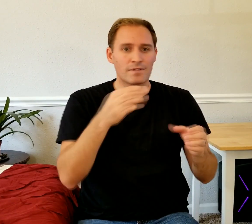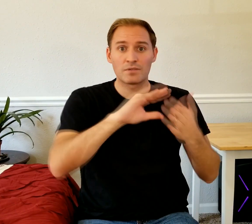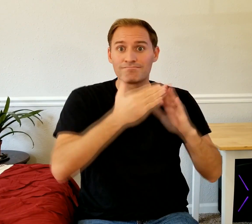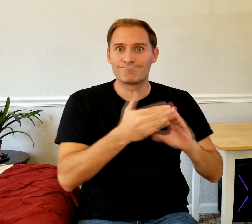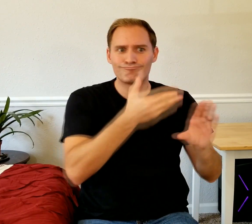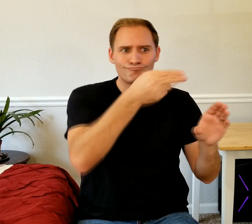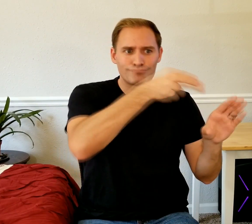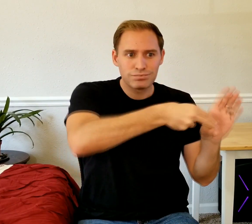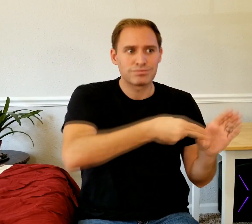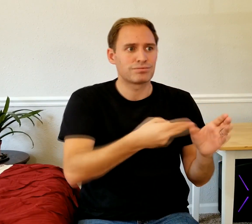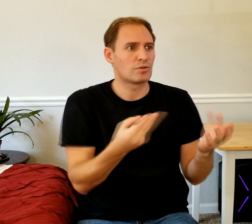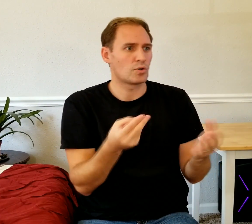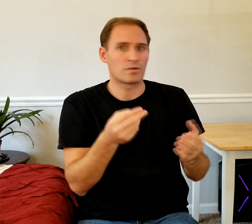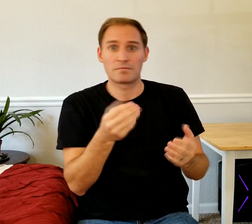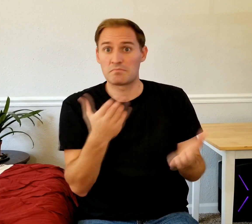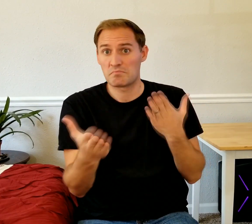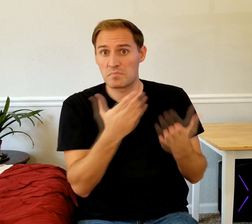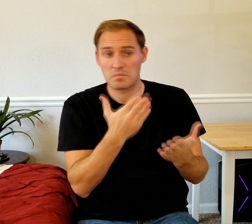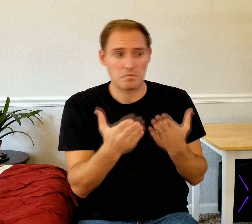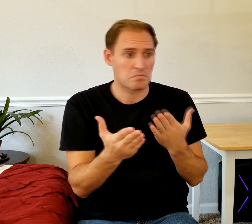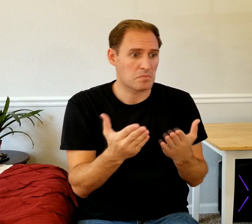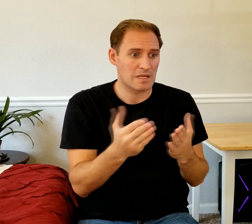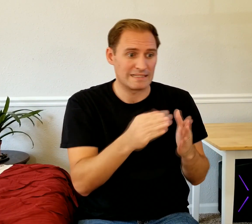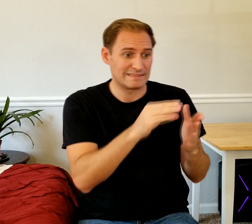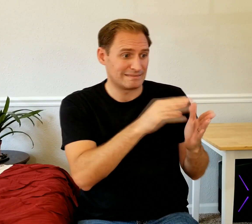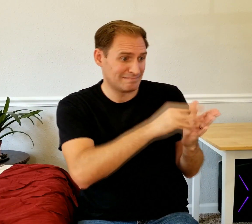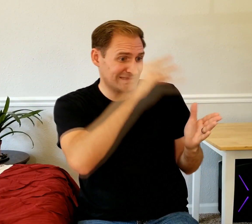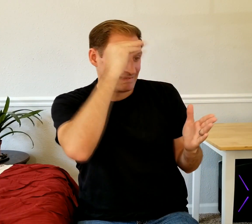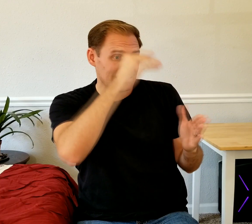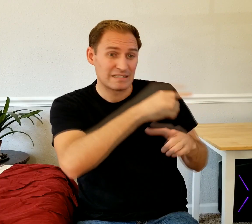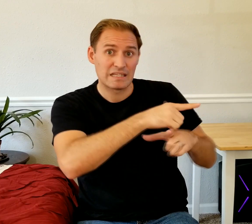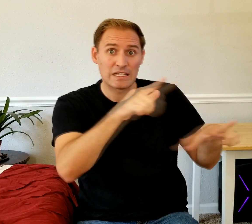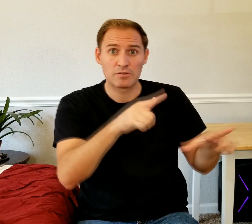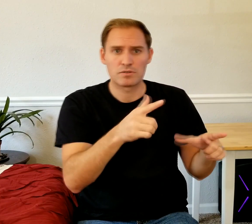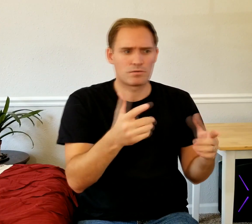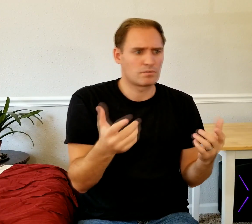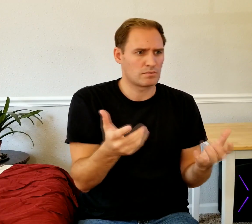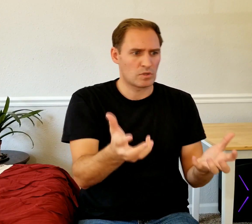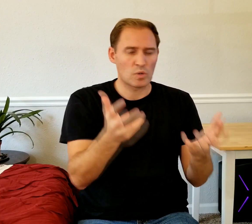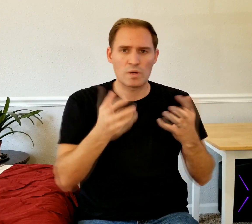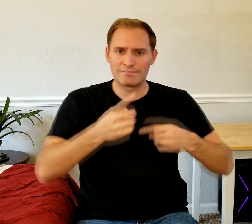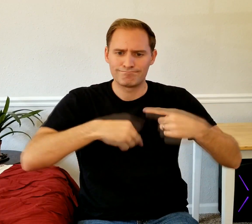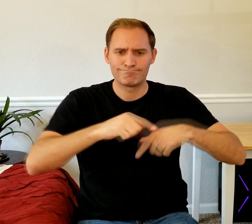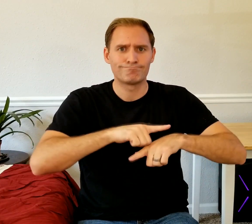becoming involved, whether it's learning the language or wanting to become a sign